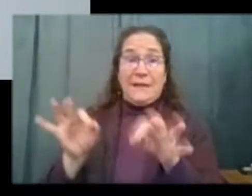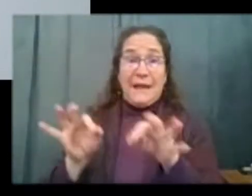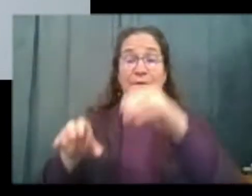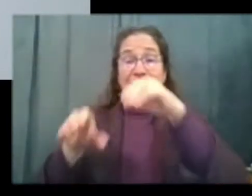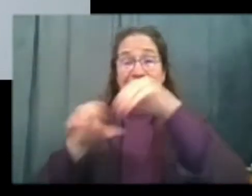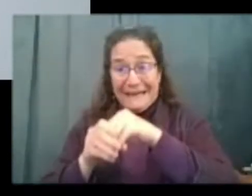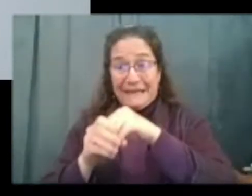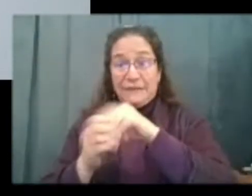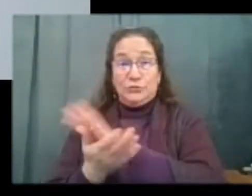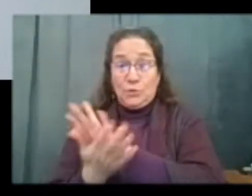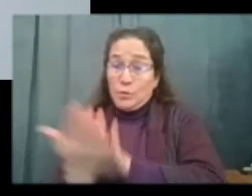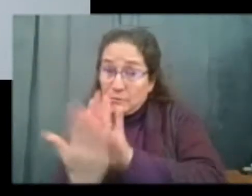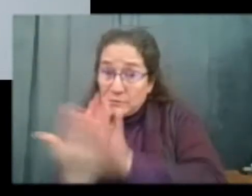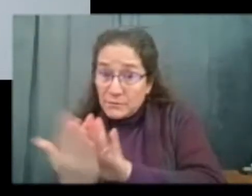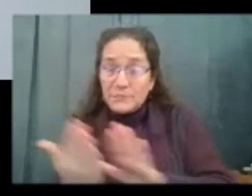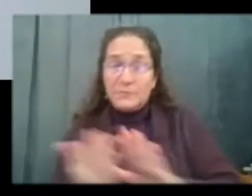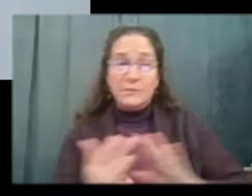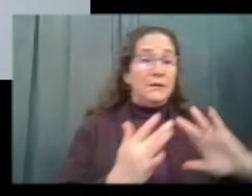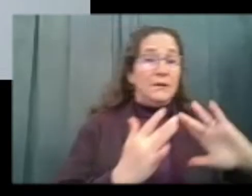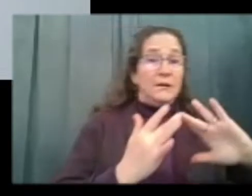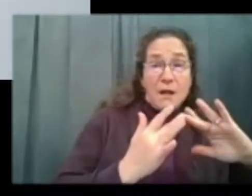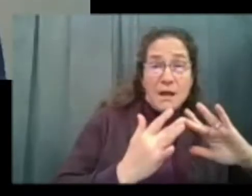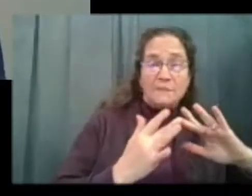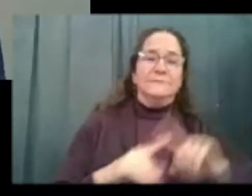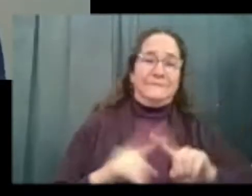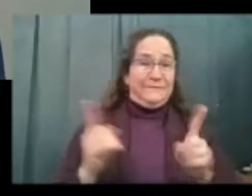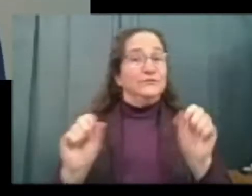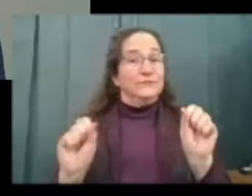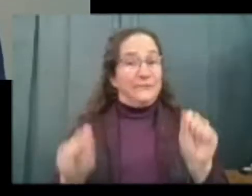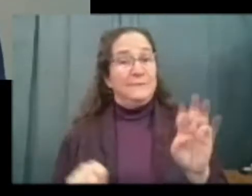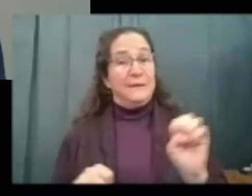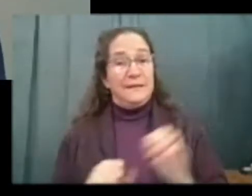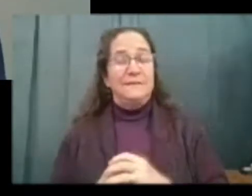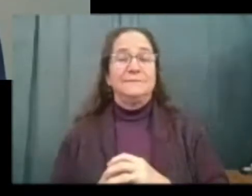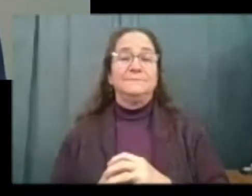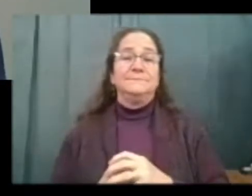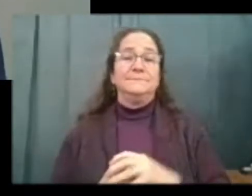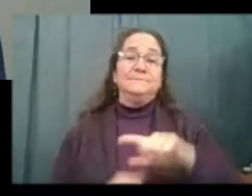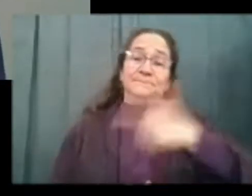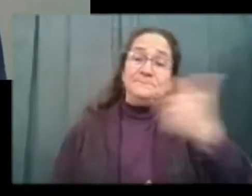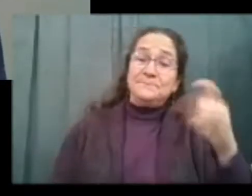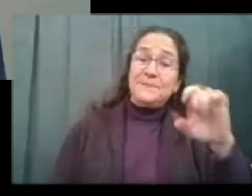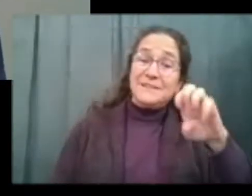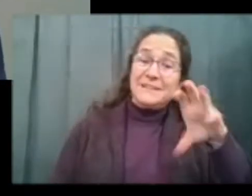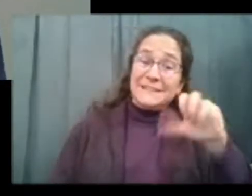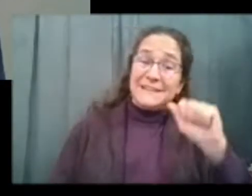be different as well, Jessica. Thanks Abby. So as you can see on the slide we